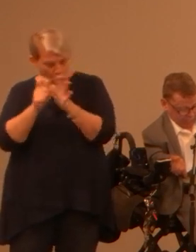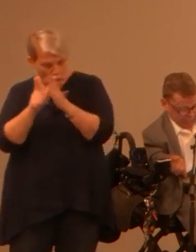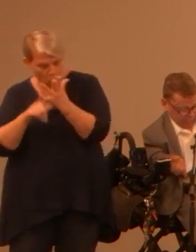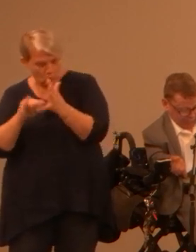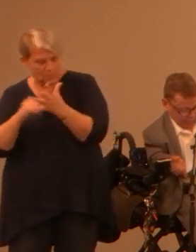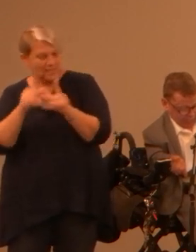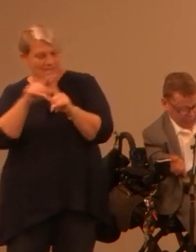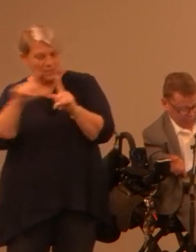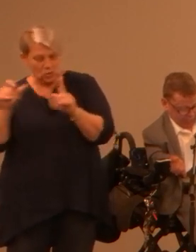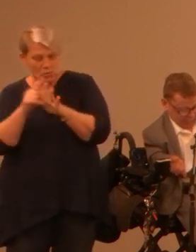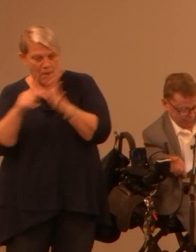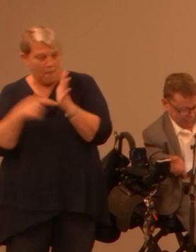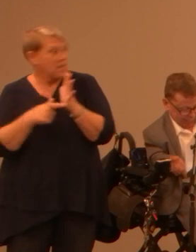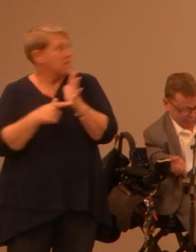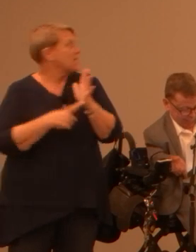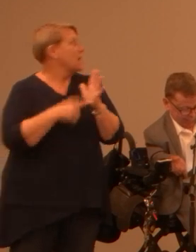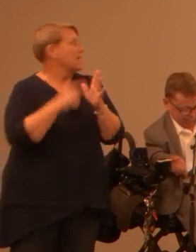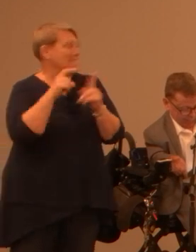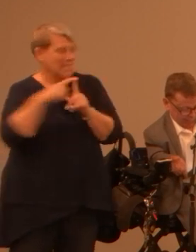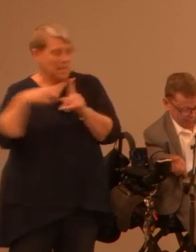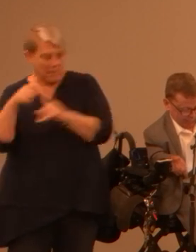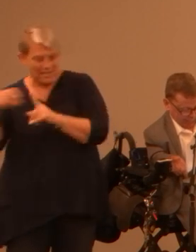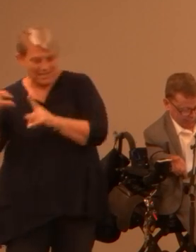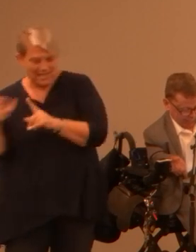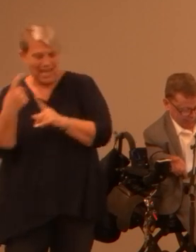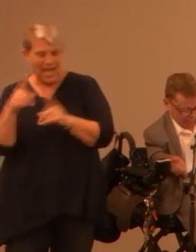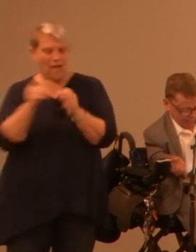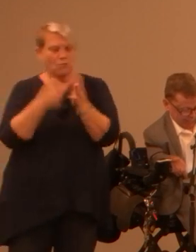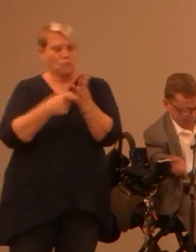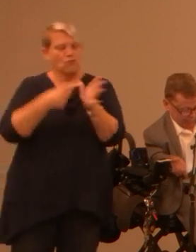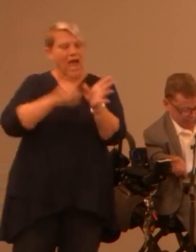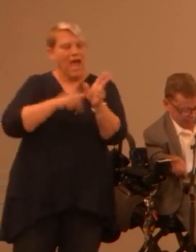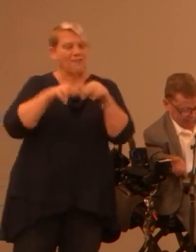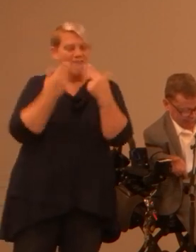Department of Premier and Cabinet and the Bray family trust through the